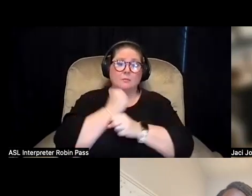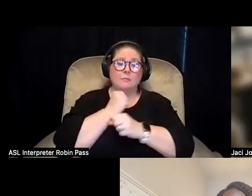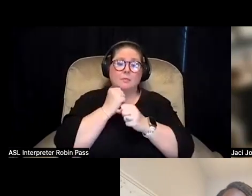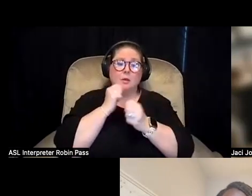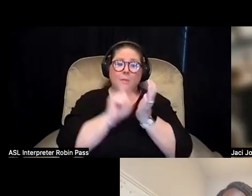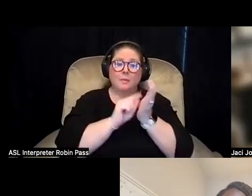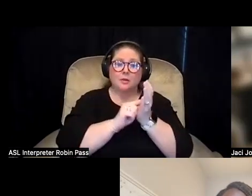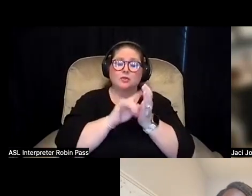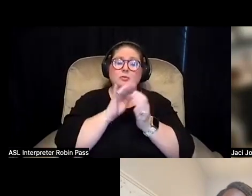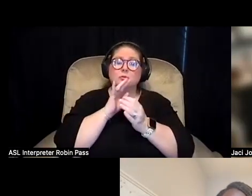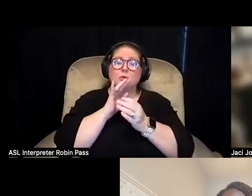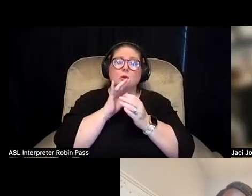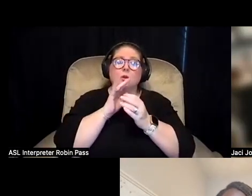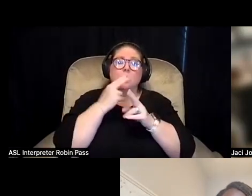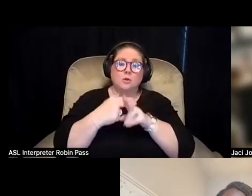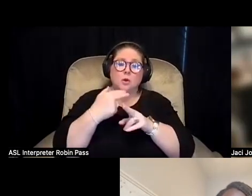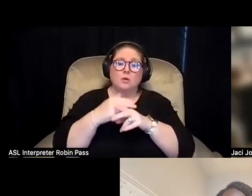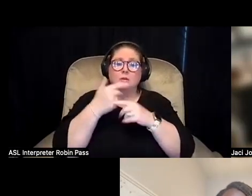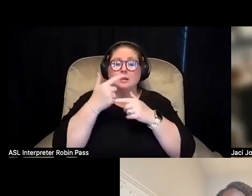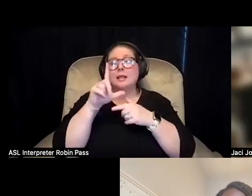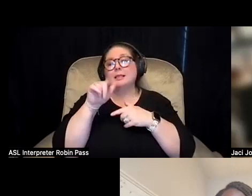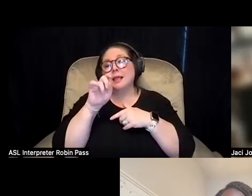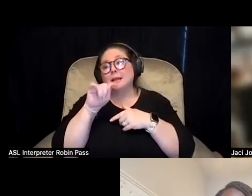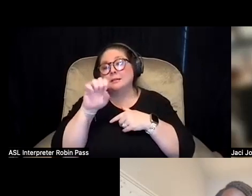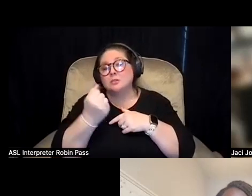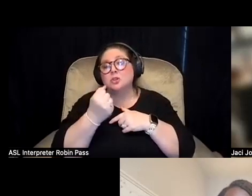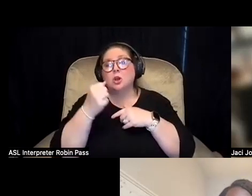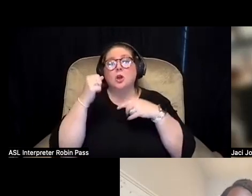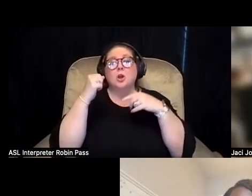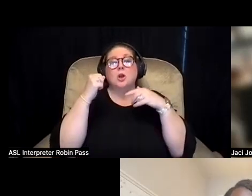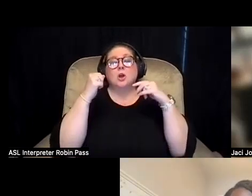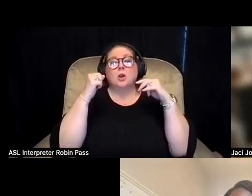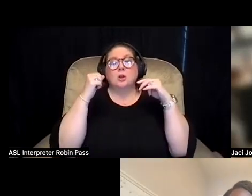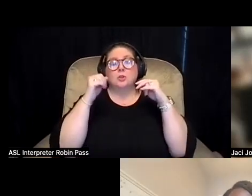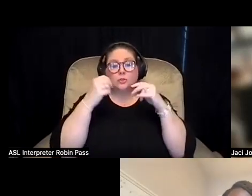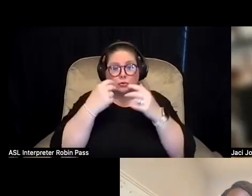about having critical conversations around race and racism and these are just some tools that